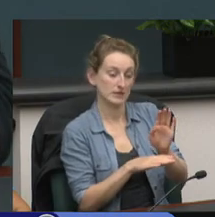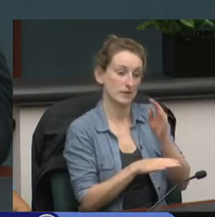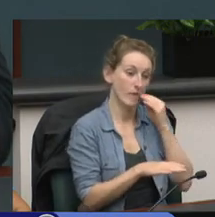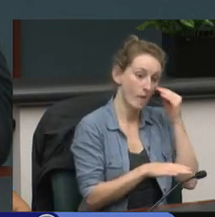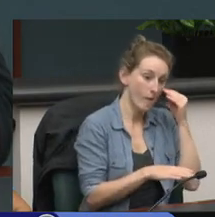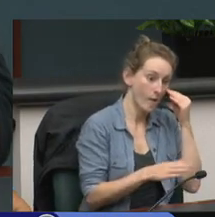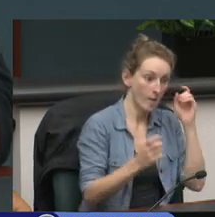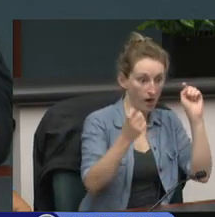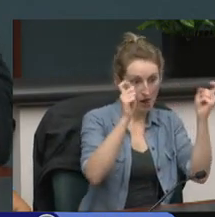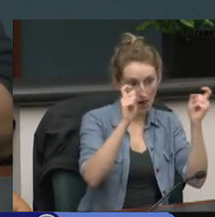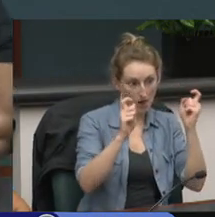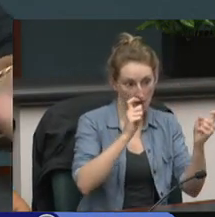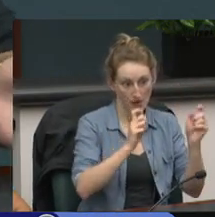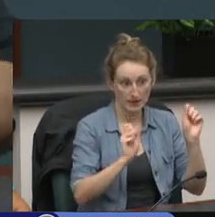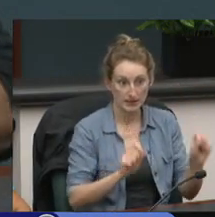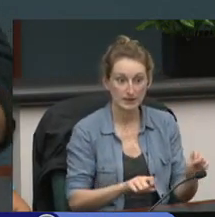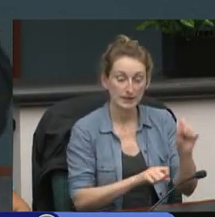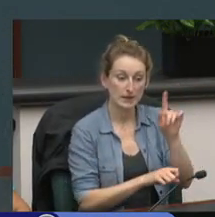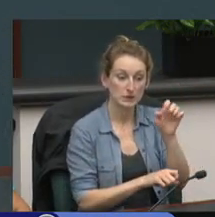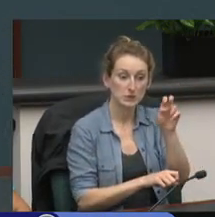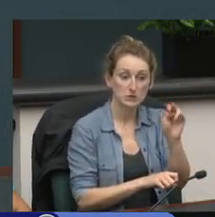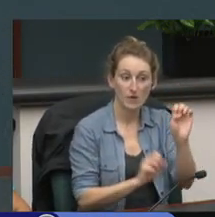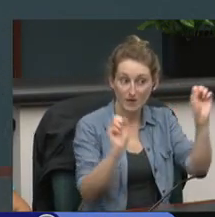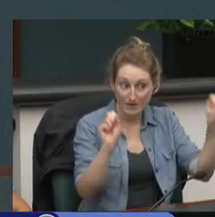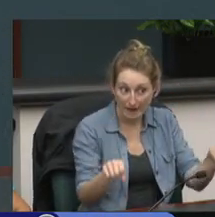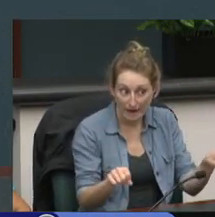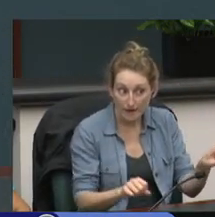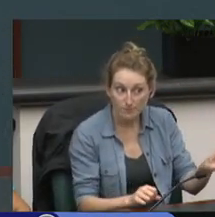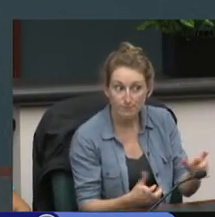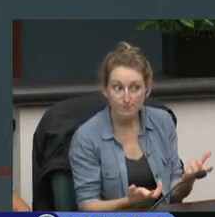mapping we're just changing zones